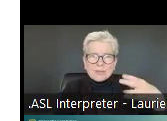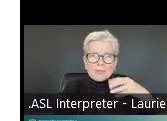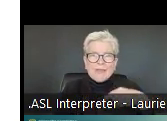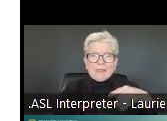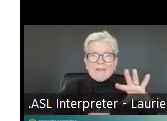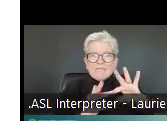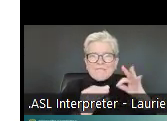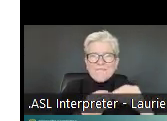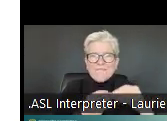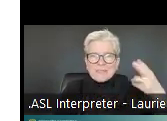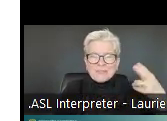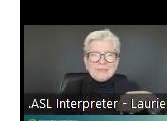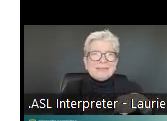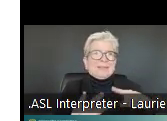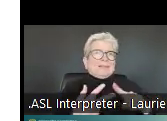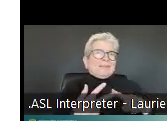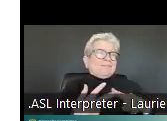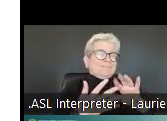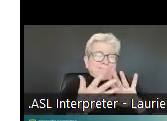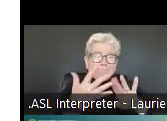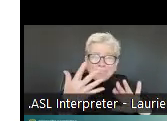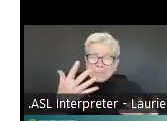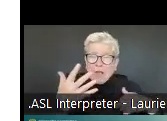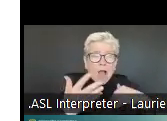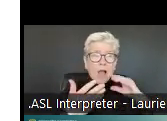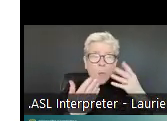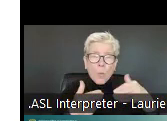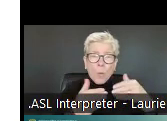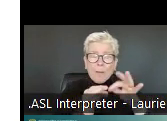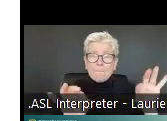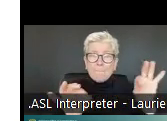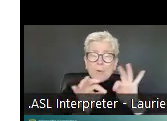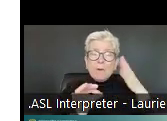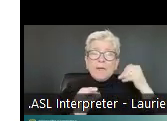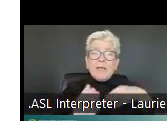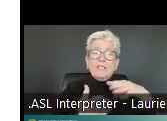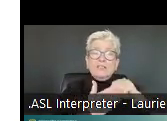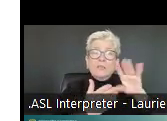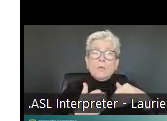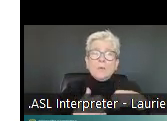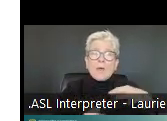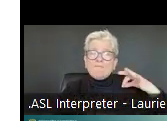their schooling history, so important because students will have credits that or have